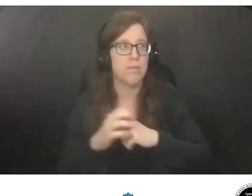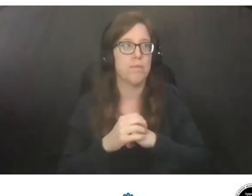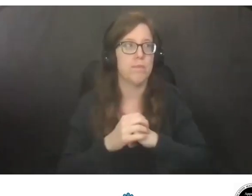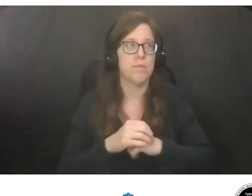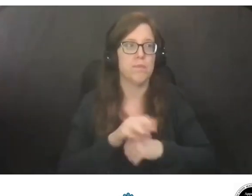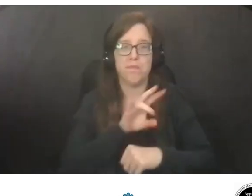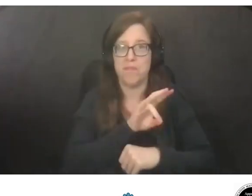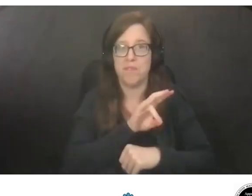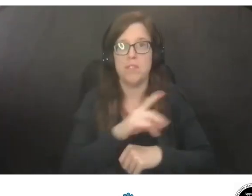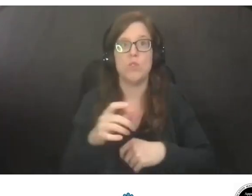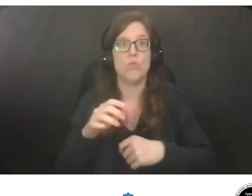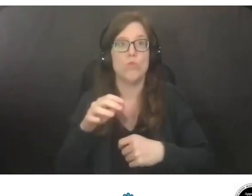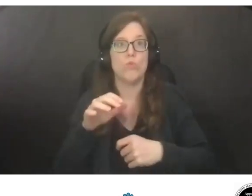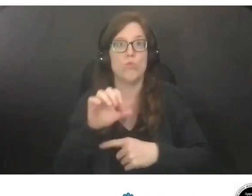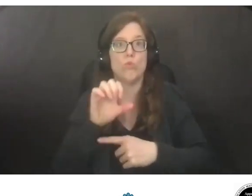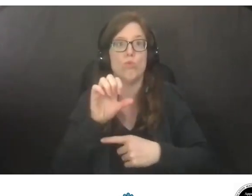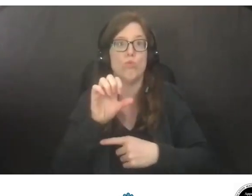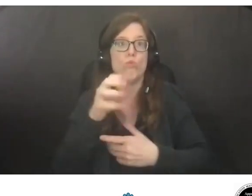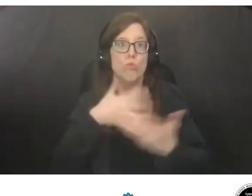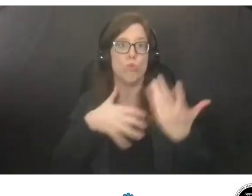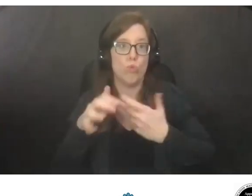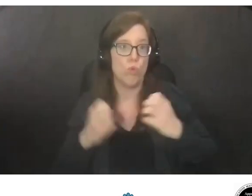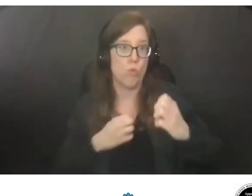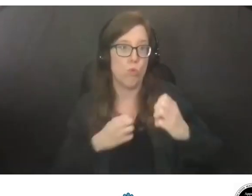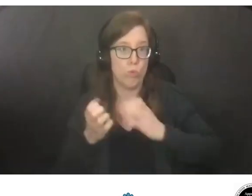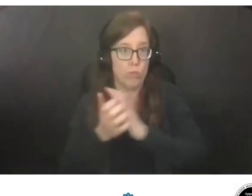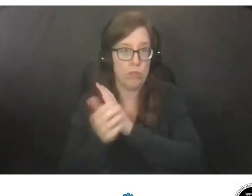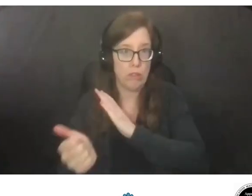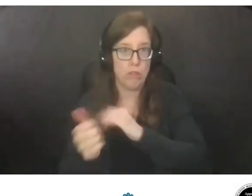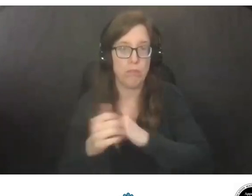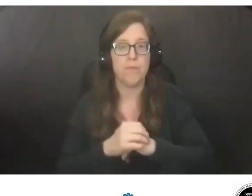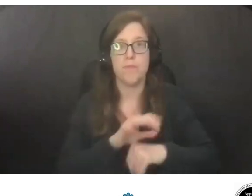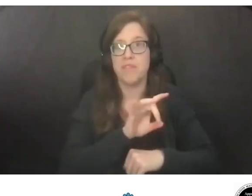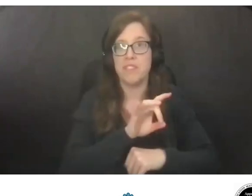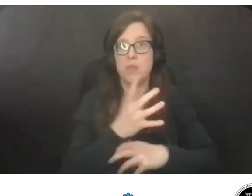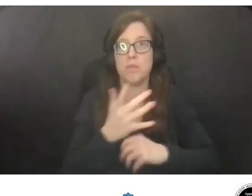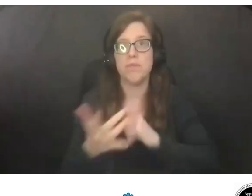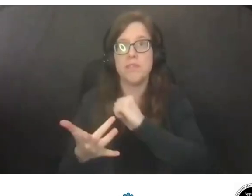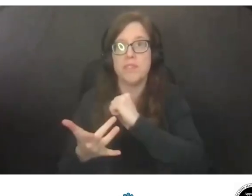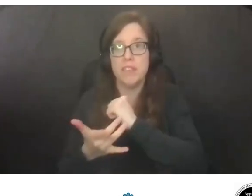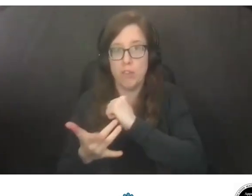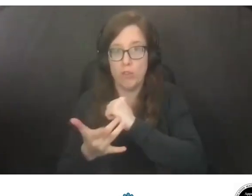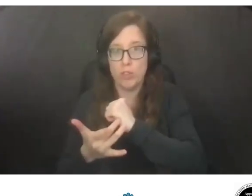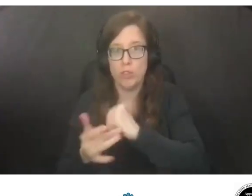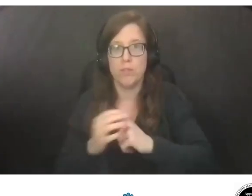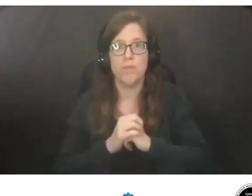Seven: Social Emotional Skills and eight, Technology.